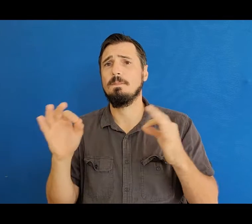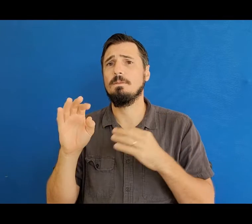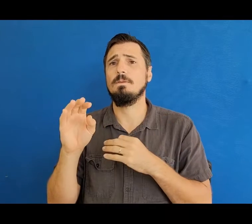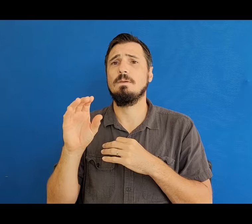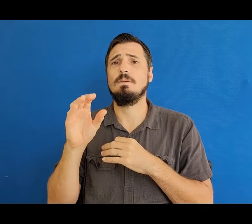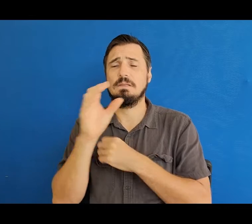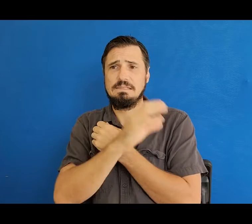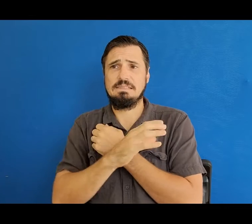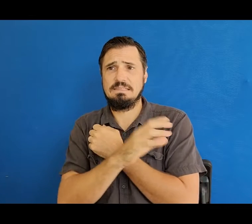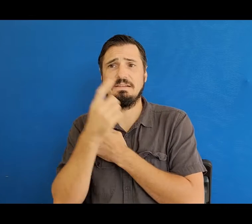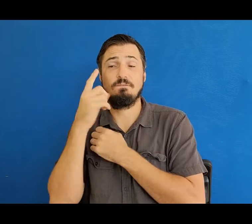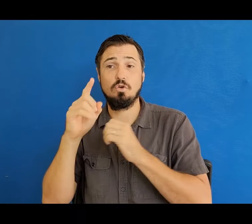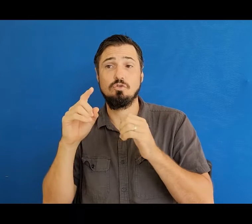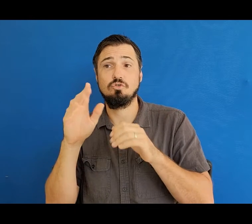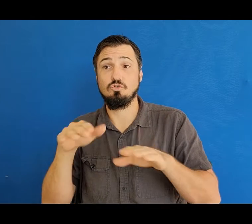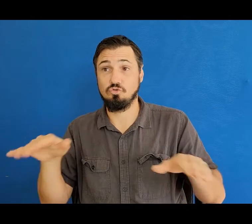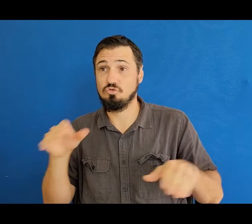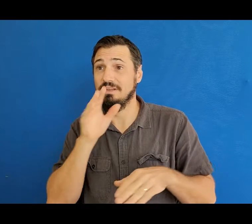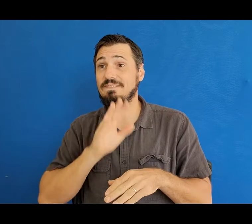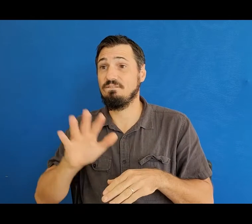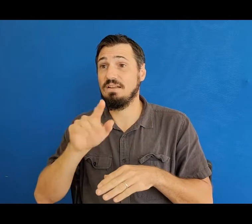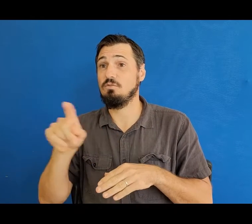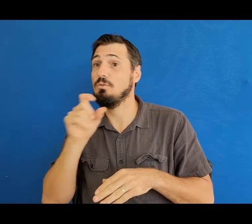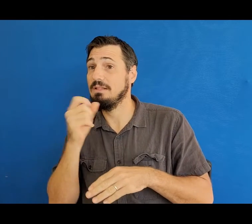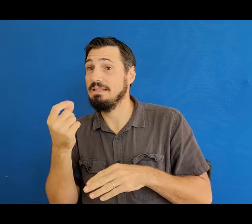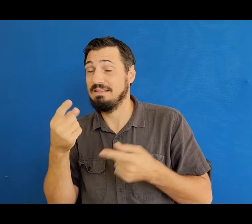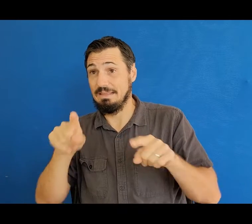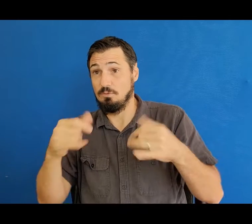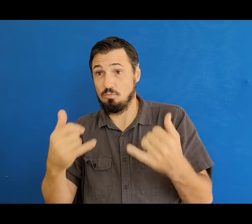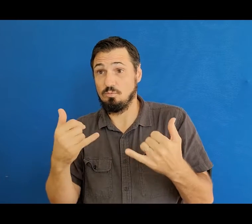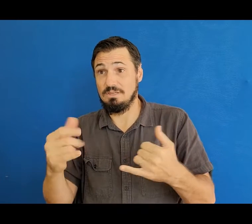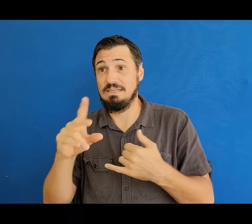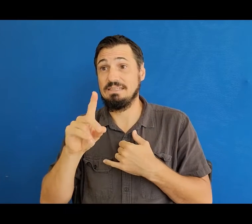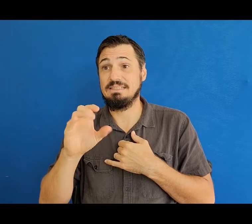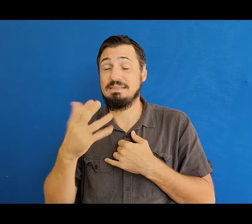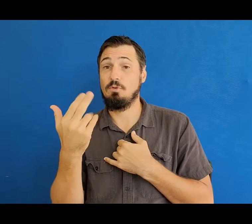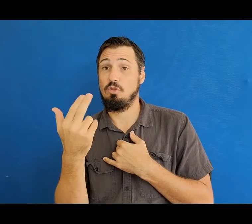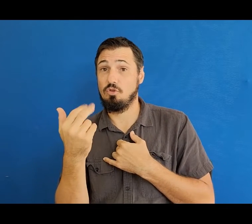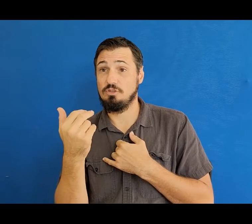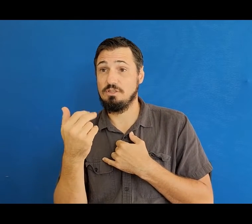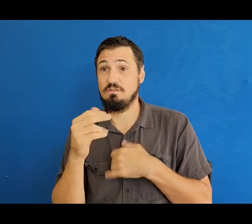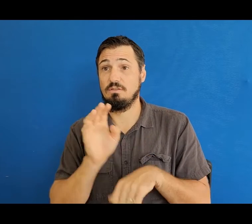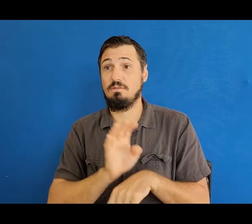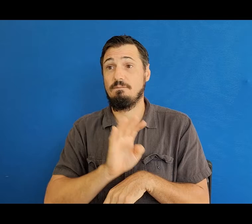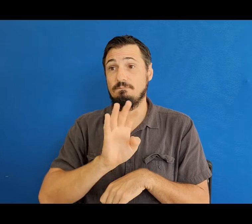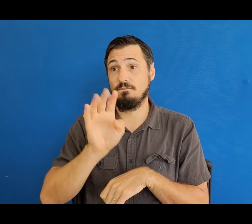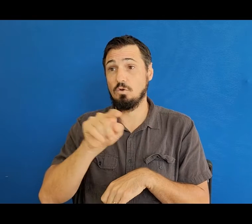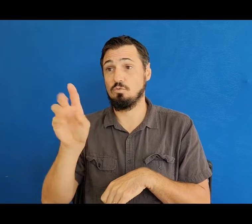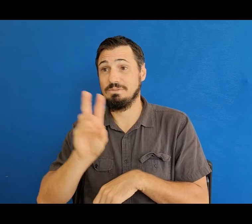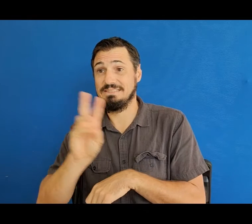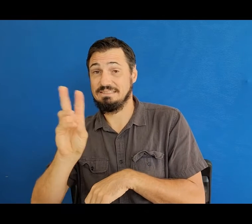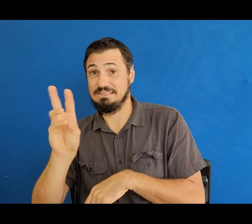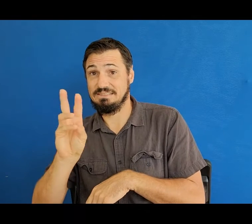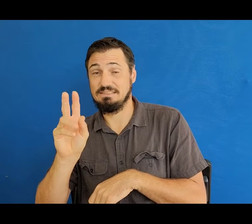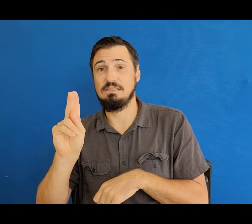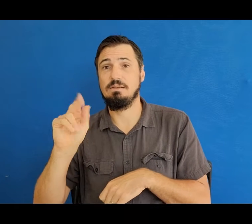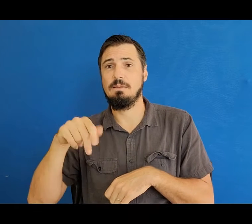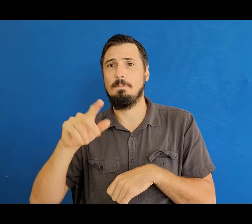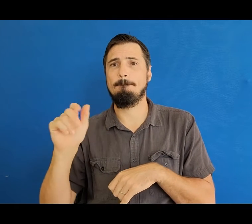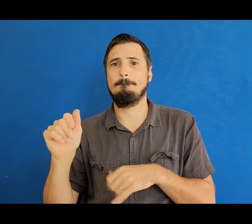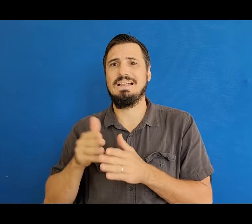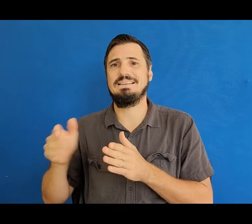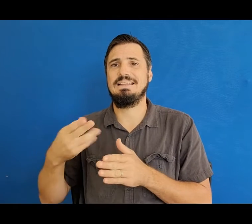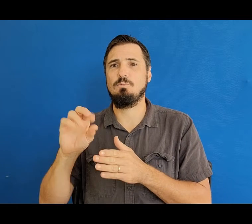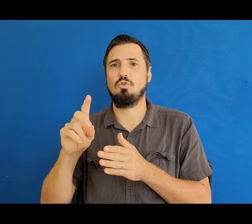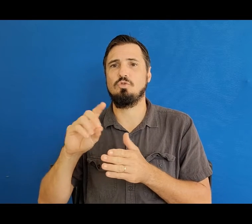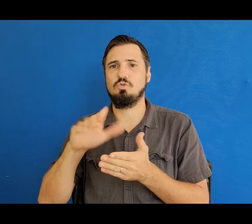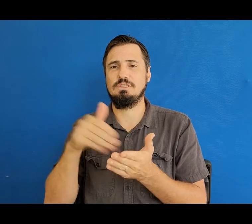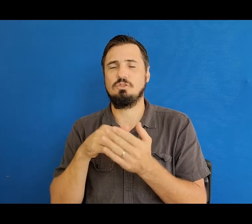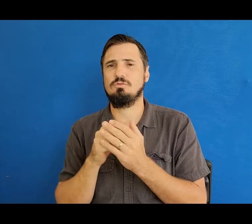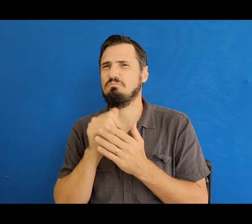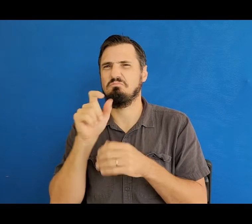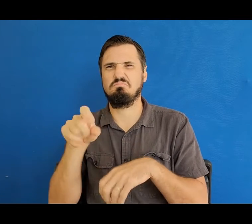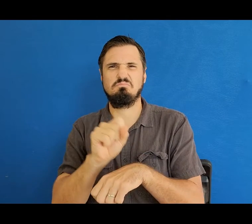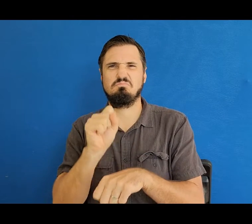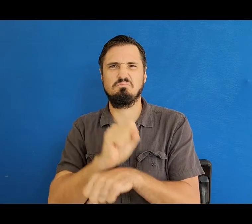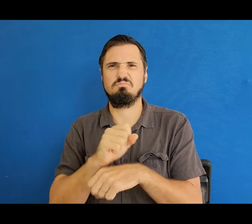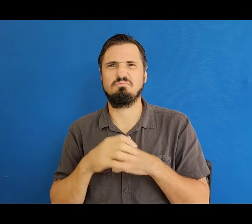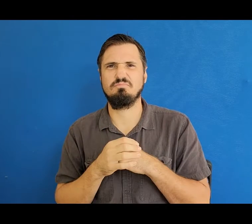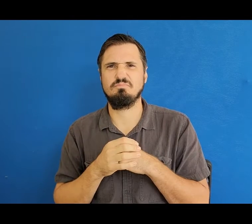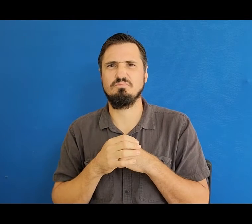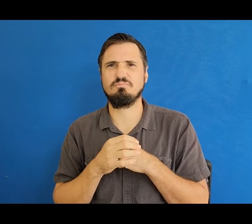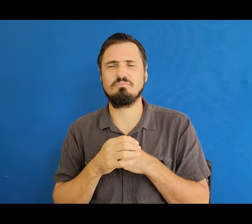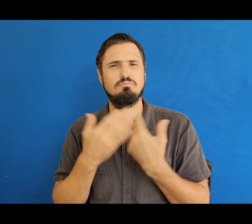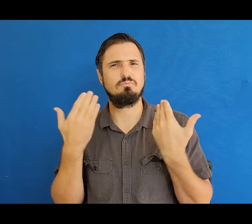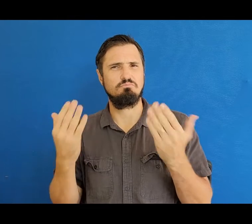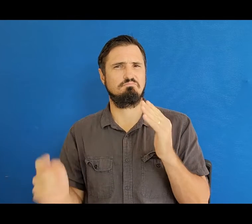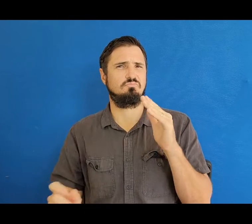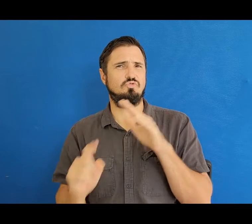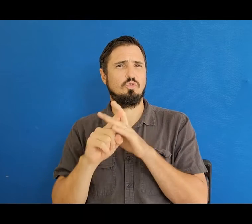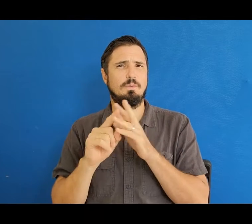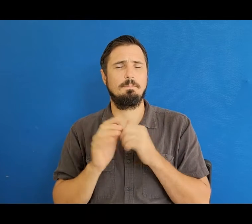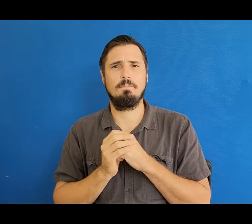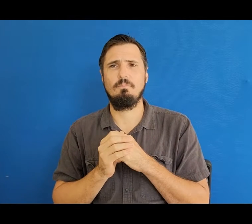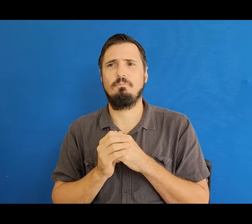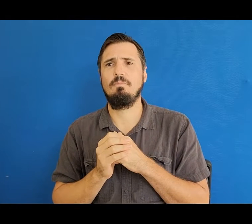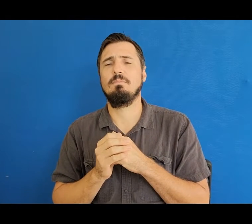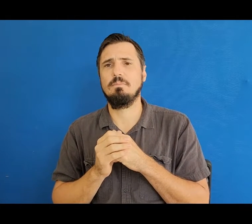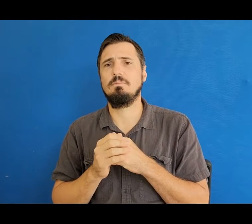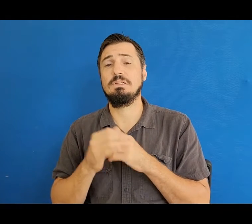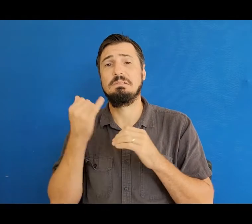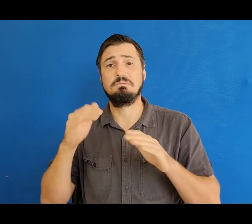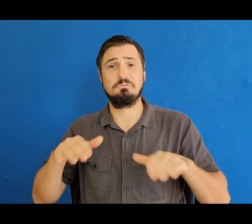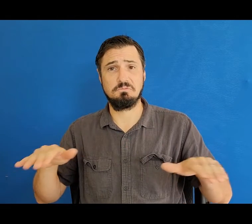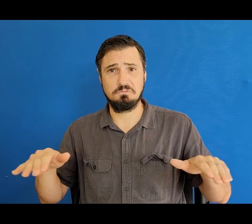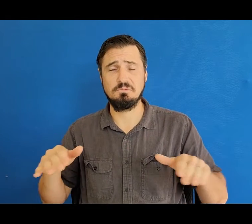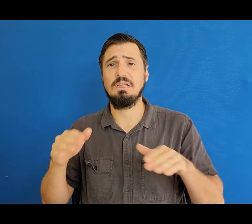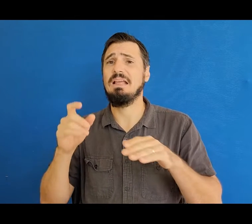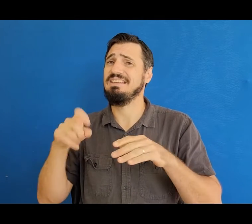A free mobile clinic for keiki ages 5 to 11 is taking place today, December 13, from 4 to 6 at the Kapaa neighborhood center. No appointments are needed, just show up. Minors must be